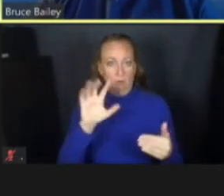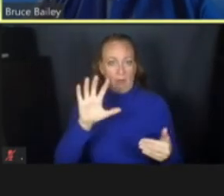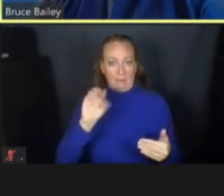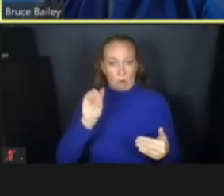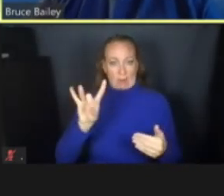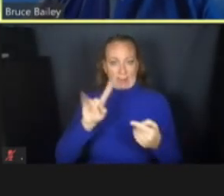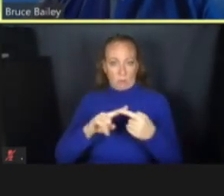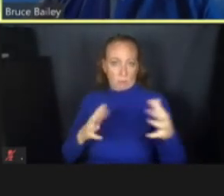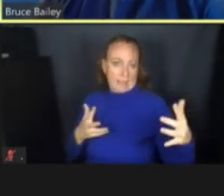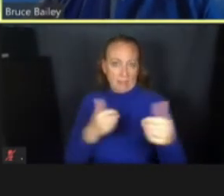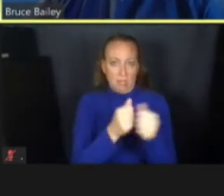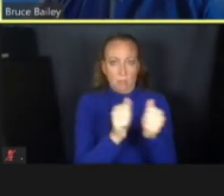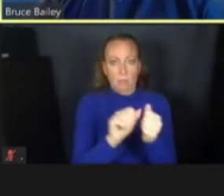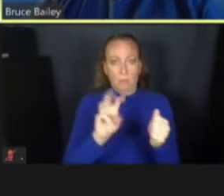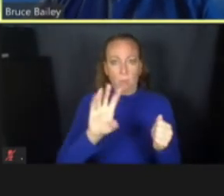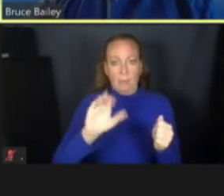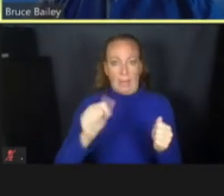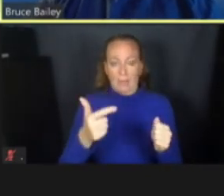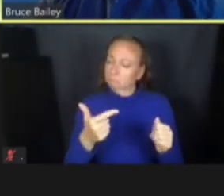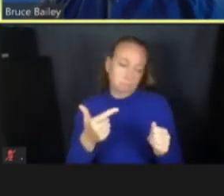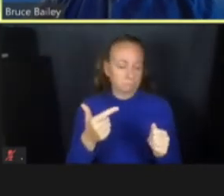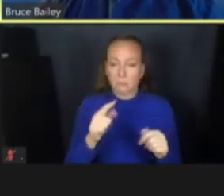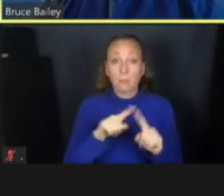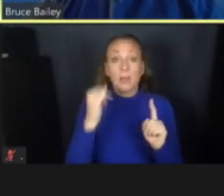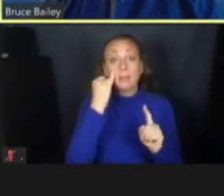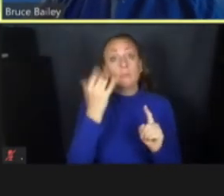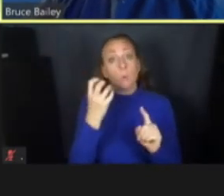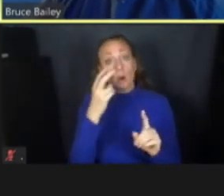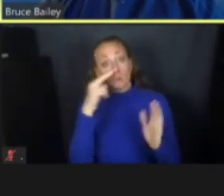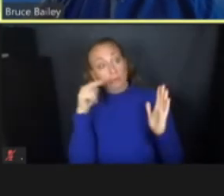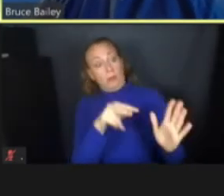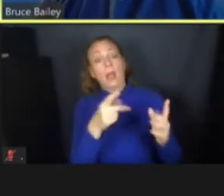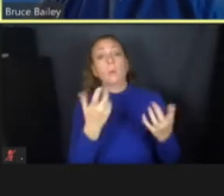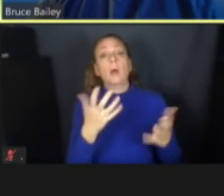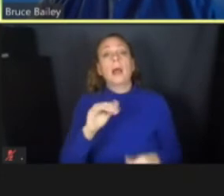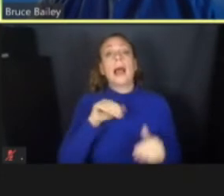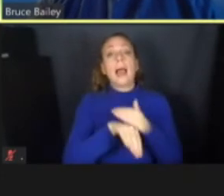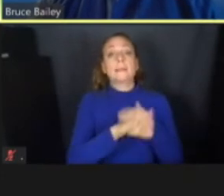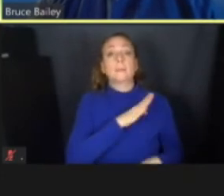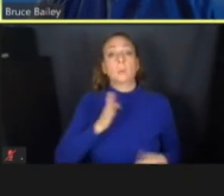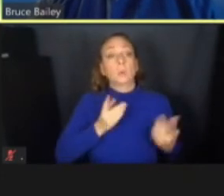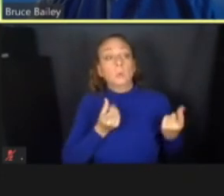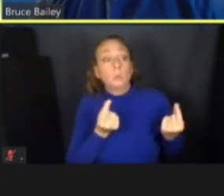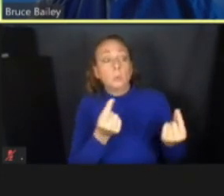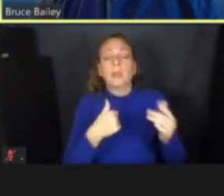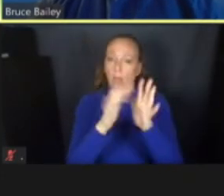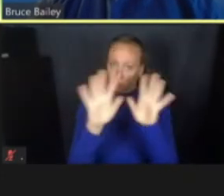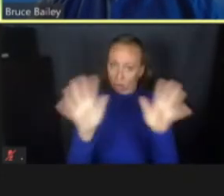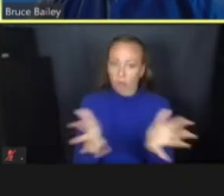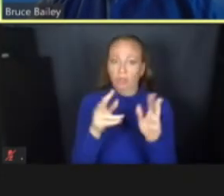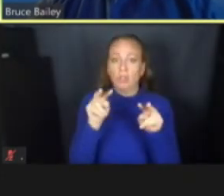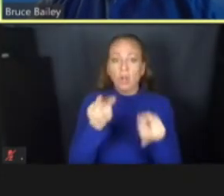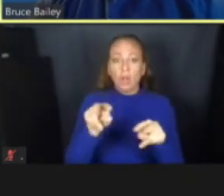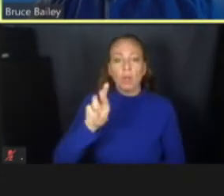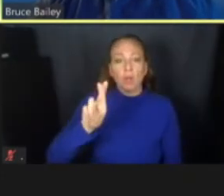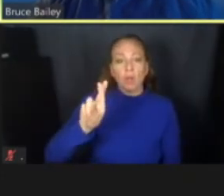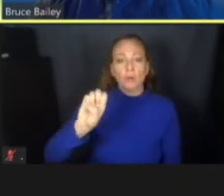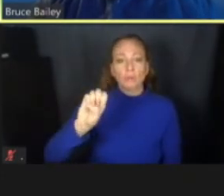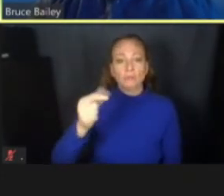But if you wanna track whatever the Access Board is up to, I wanna encourage you to go to the reginfo.gov website.